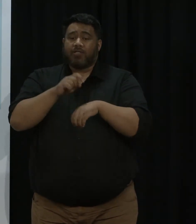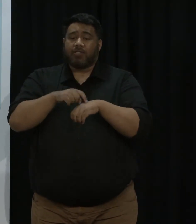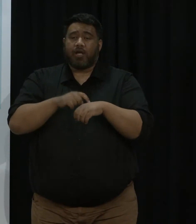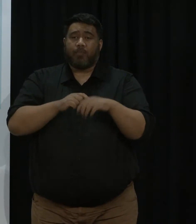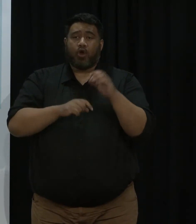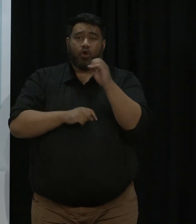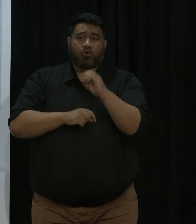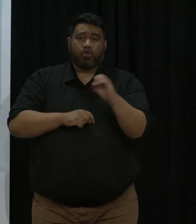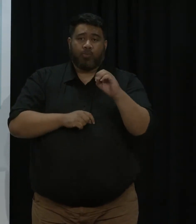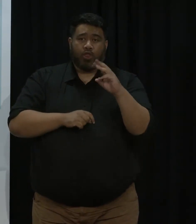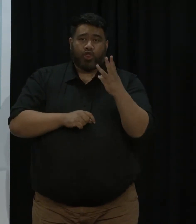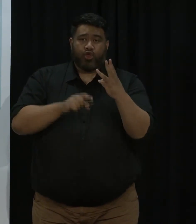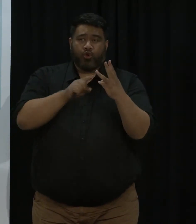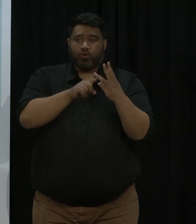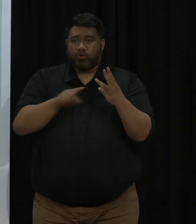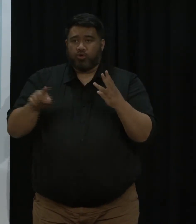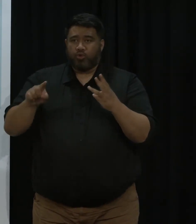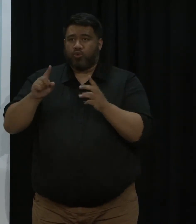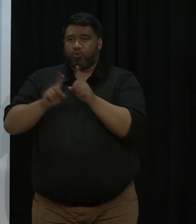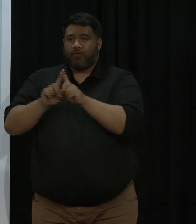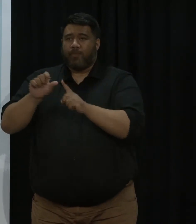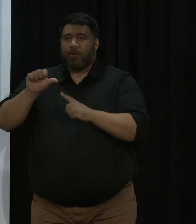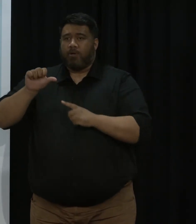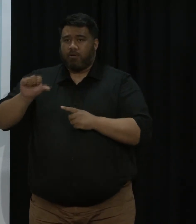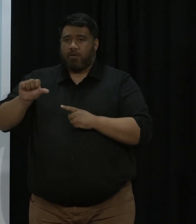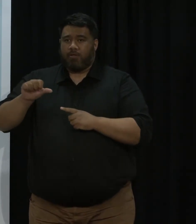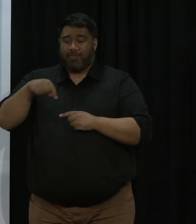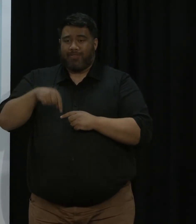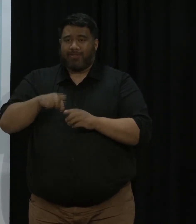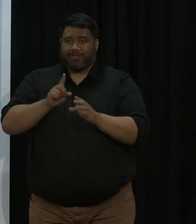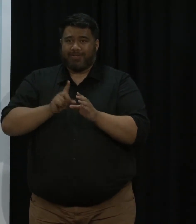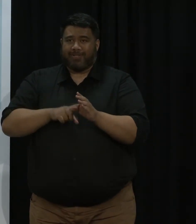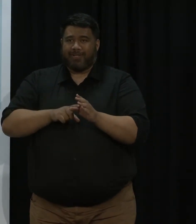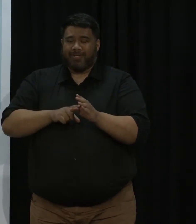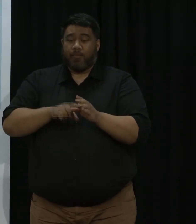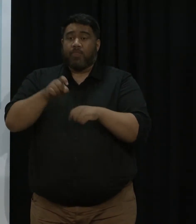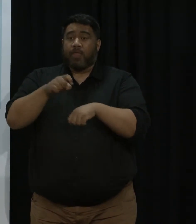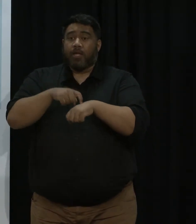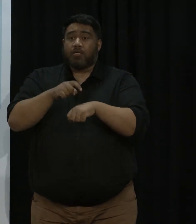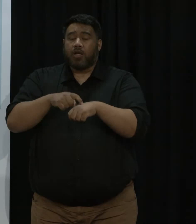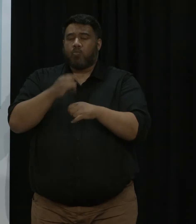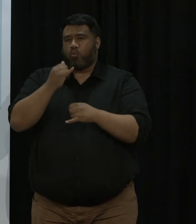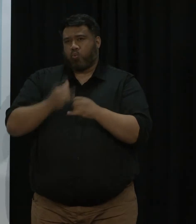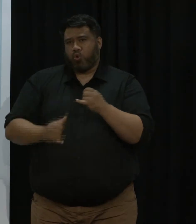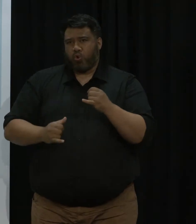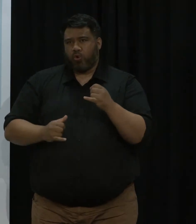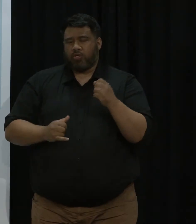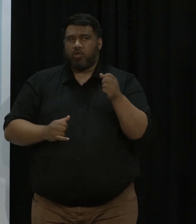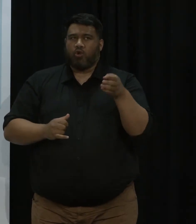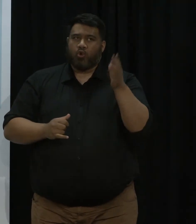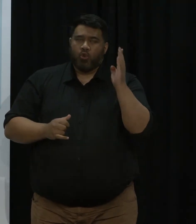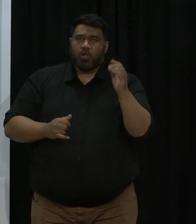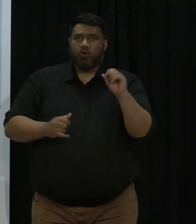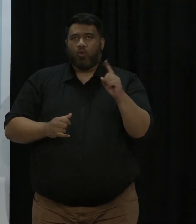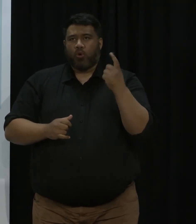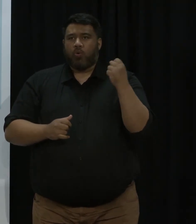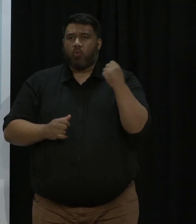available from December 10. The period to assist affected revenue will be between 3